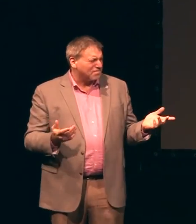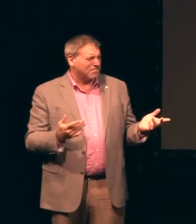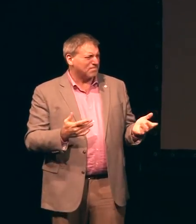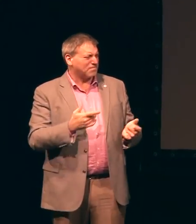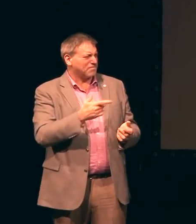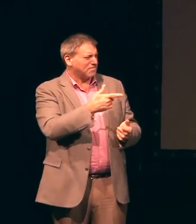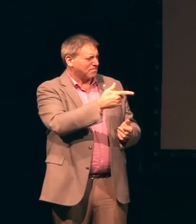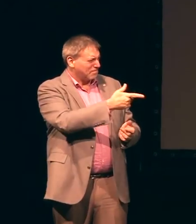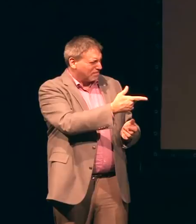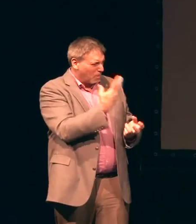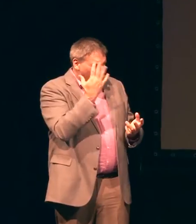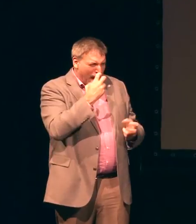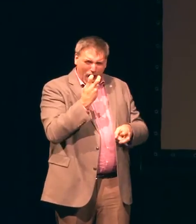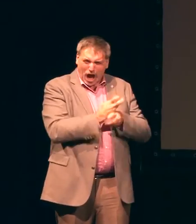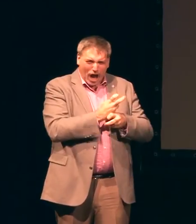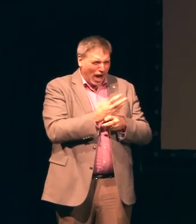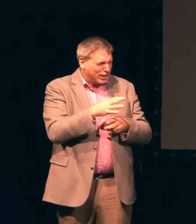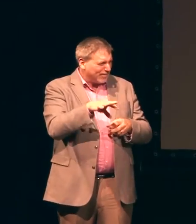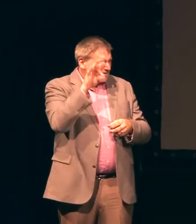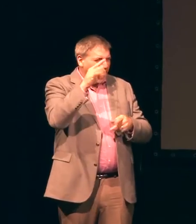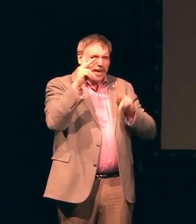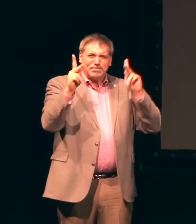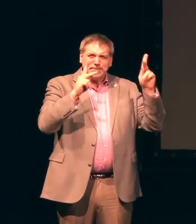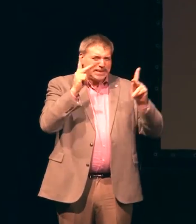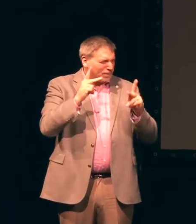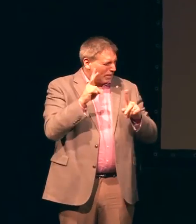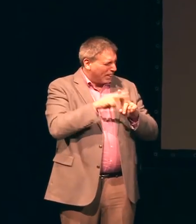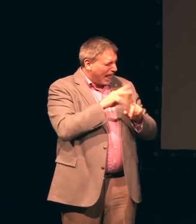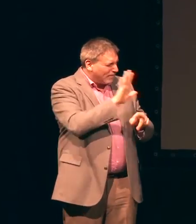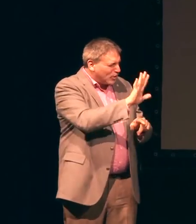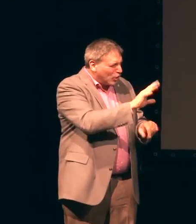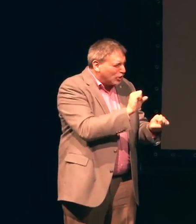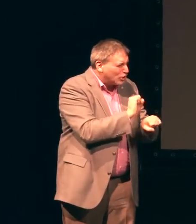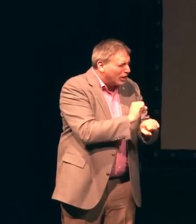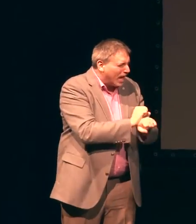and I said, why is it so hard to find people to